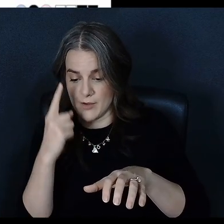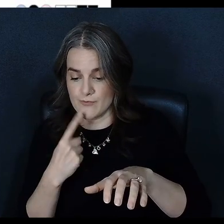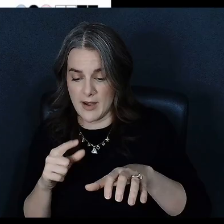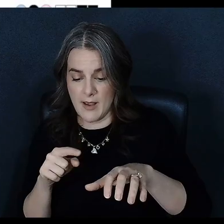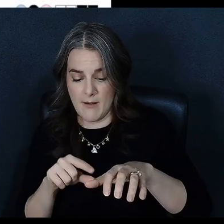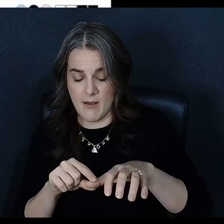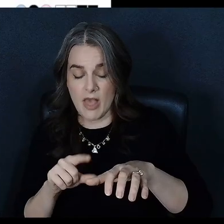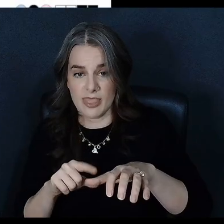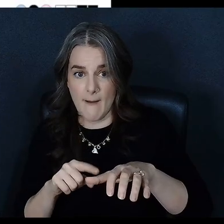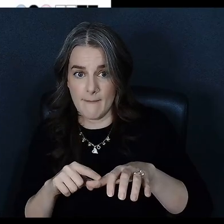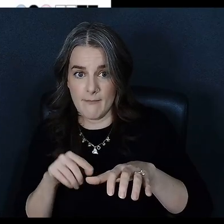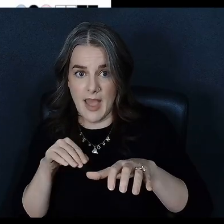on the four keys along the top.